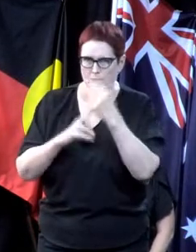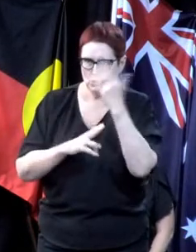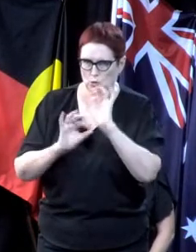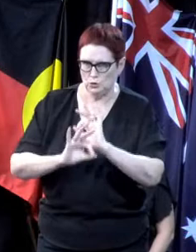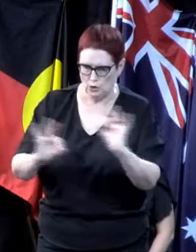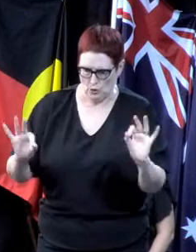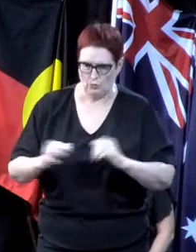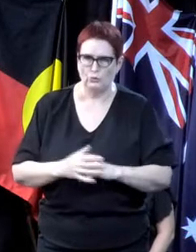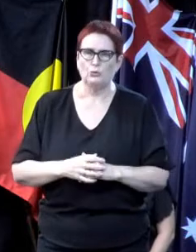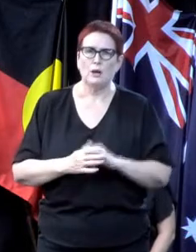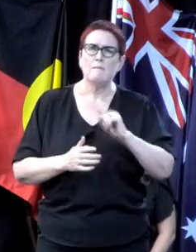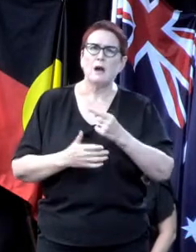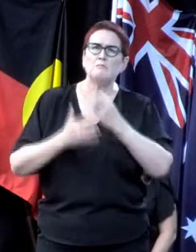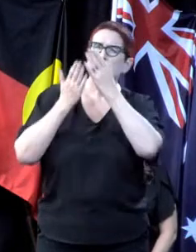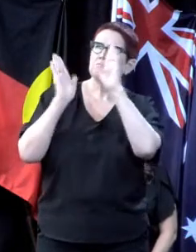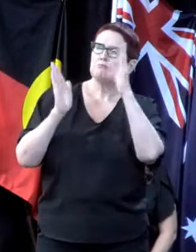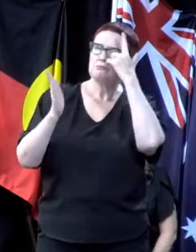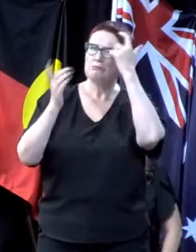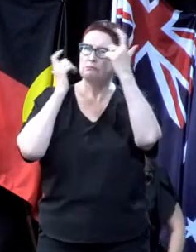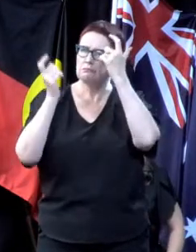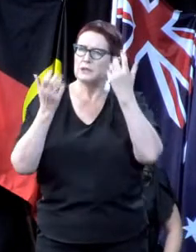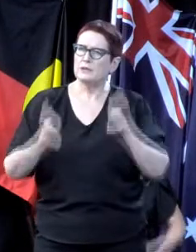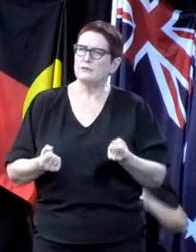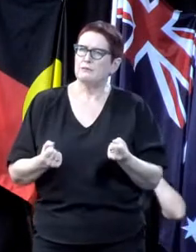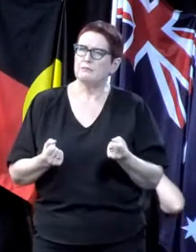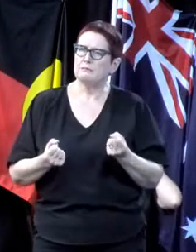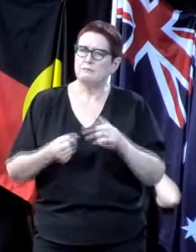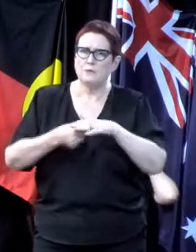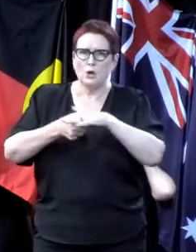But, as a general proposition, there is a local autonomy